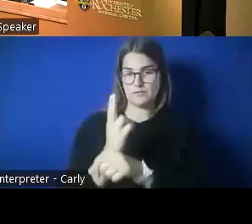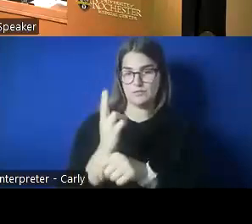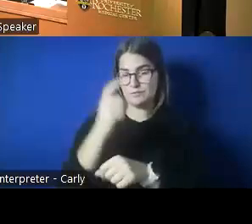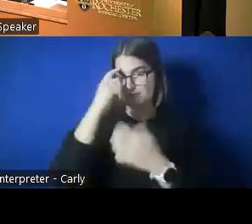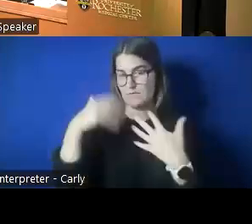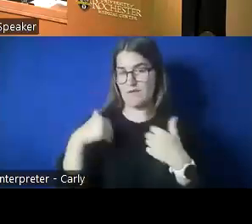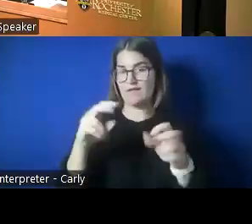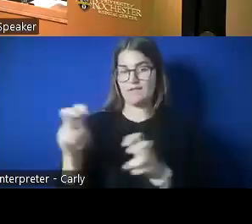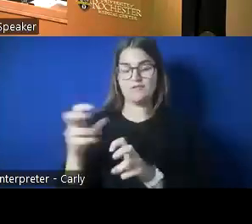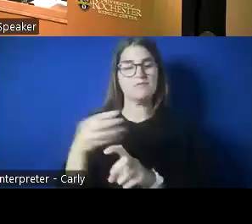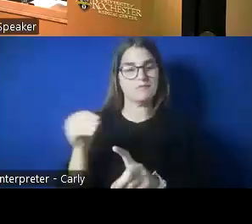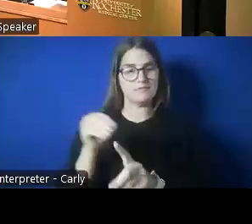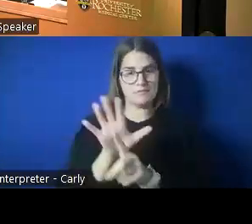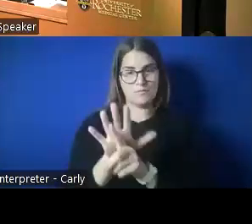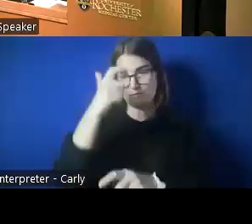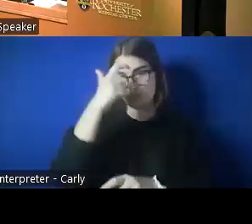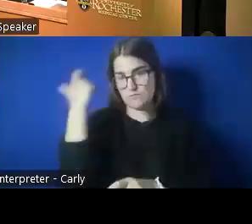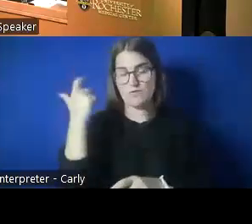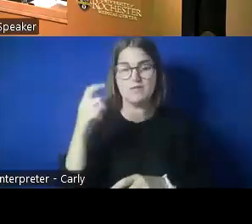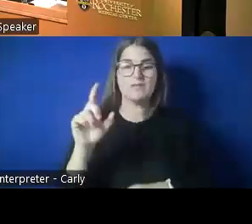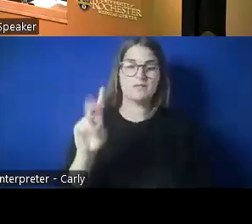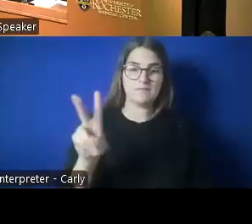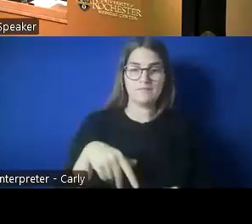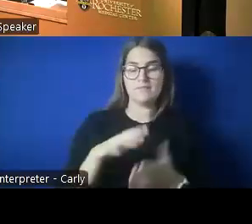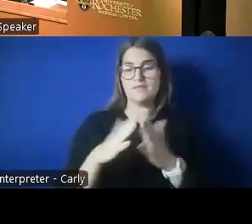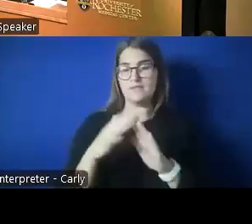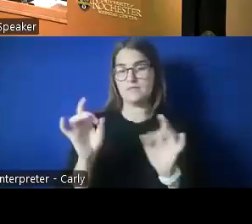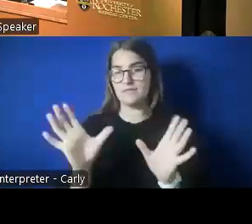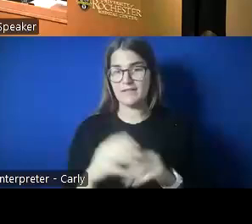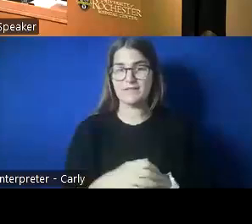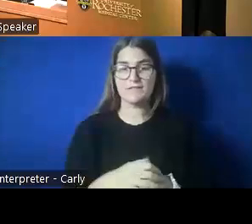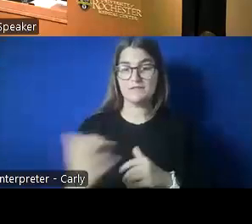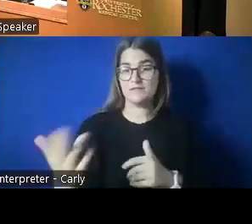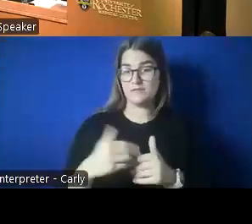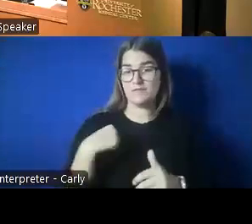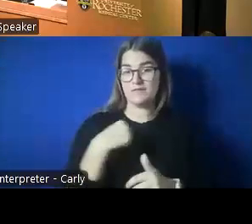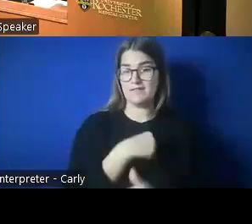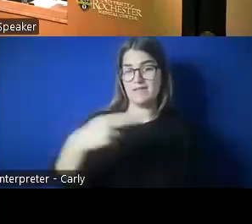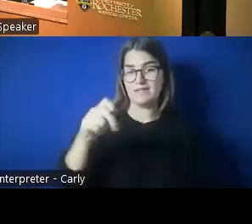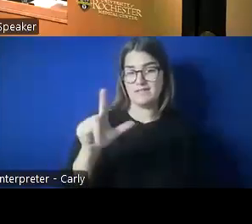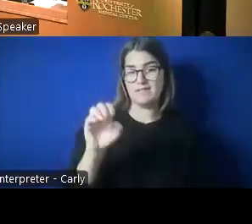to trauma Community violence and domestic violence she joined us um at heel in October 2023 so she's